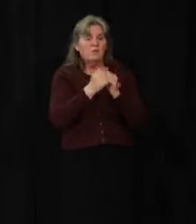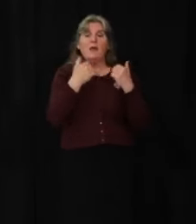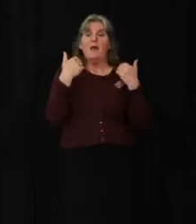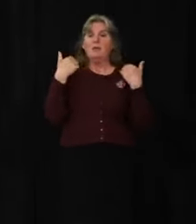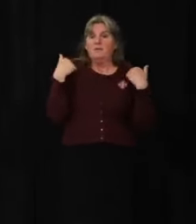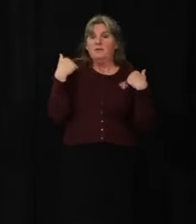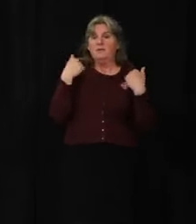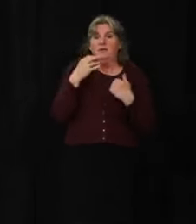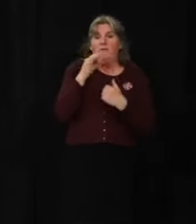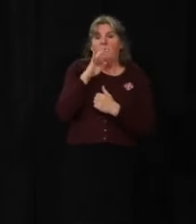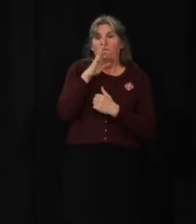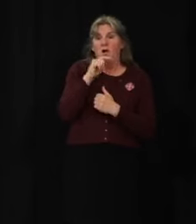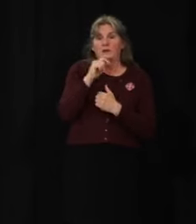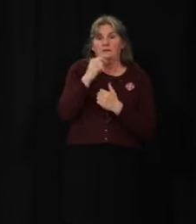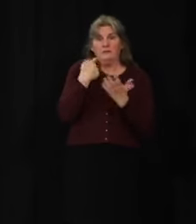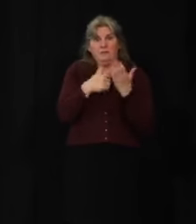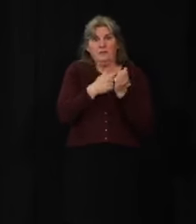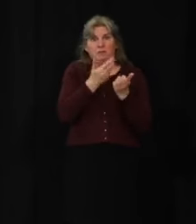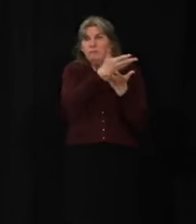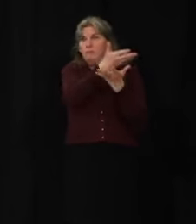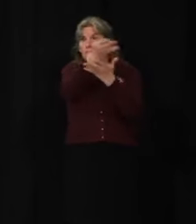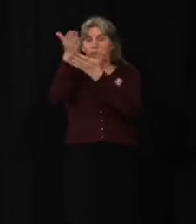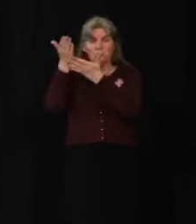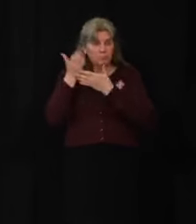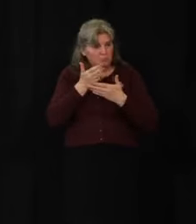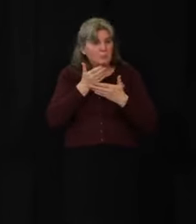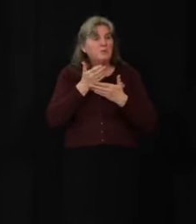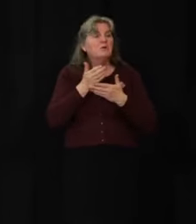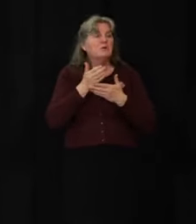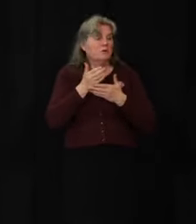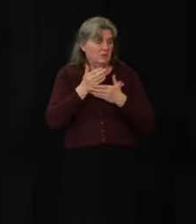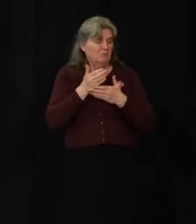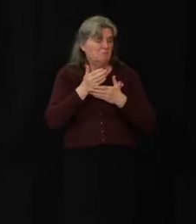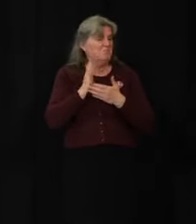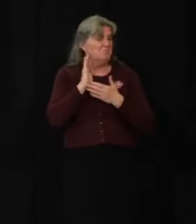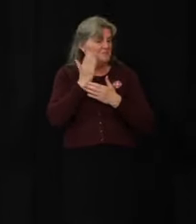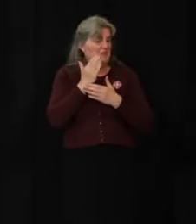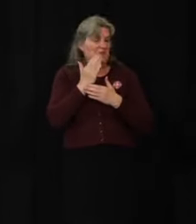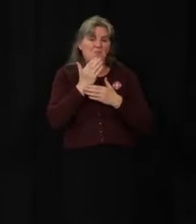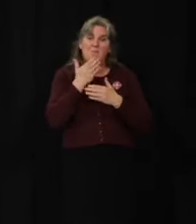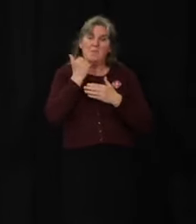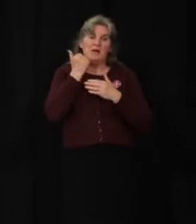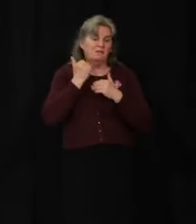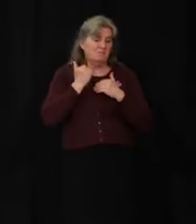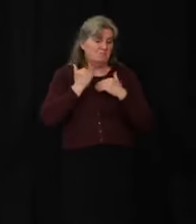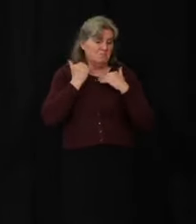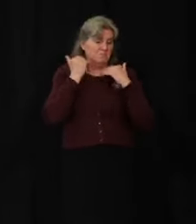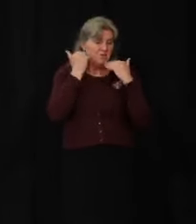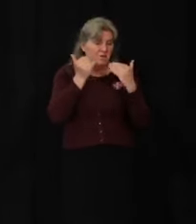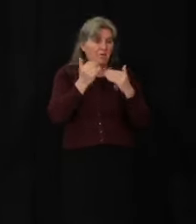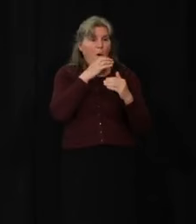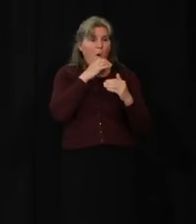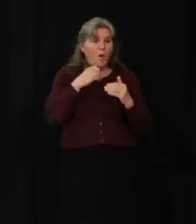What if we had large outbreaks that occur in one of the major provinces? We are going to look at that